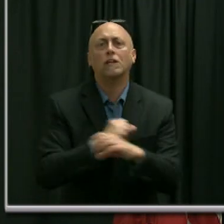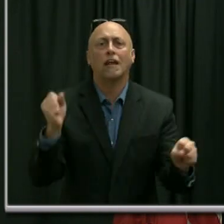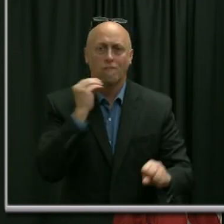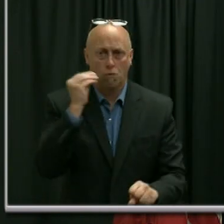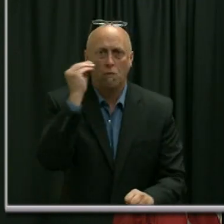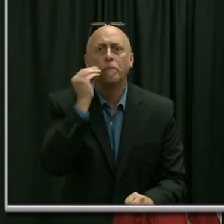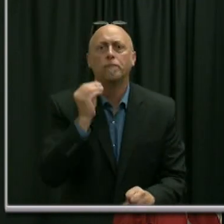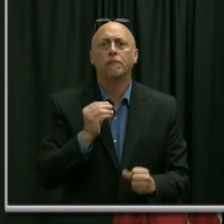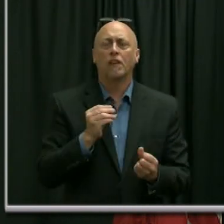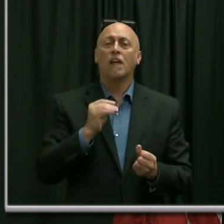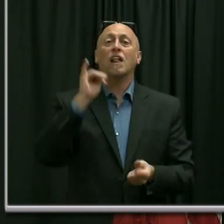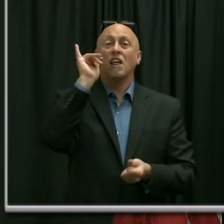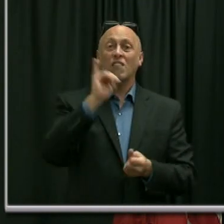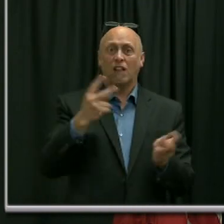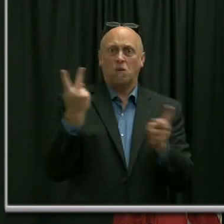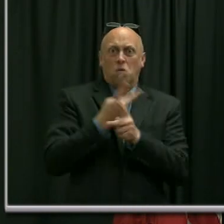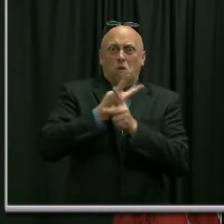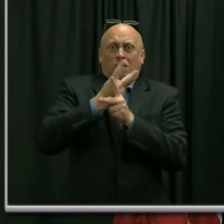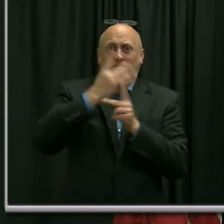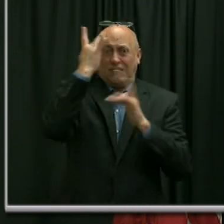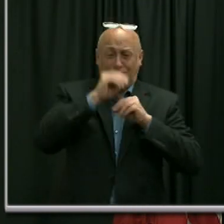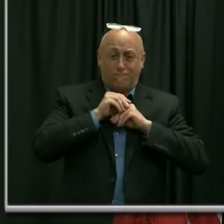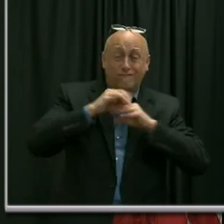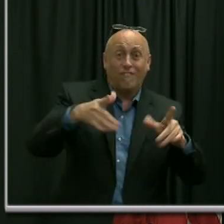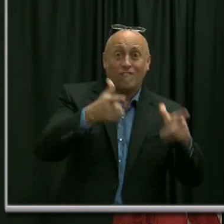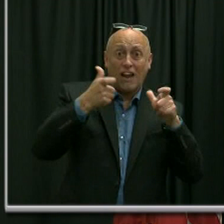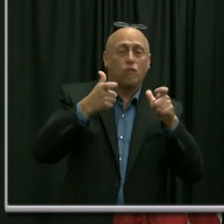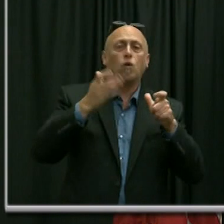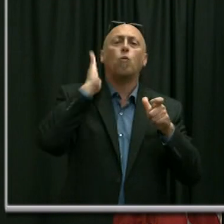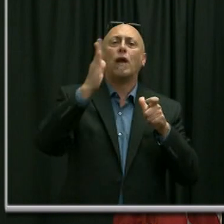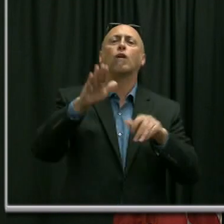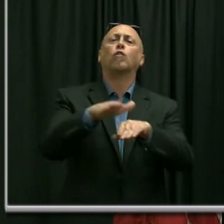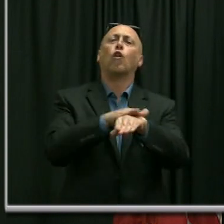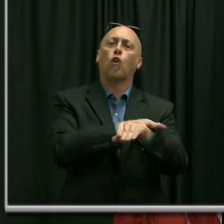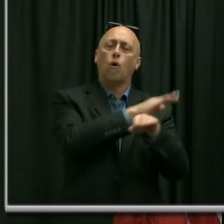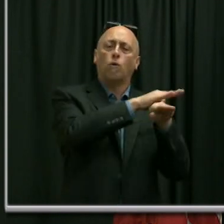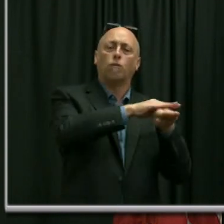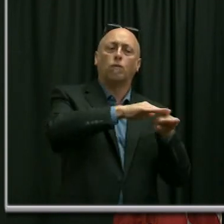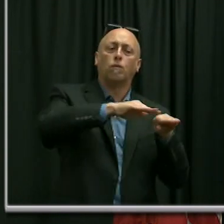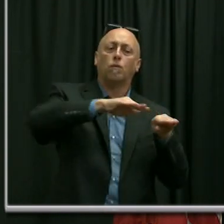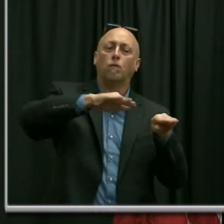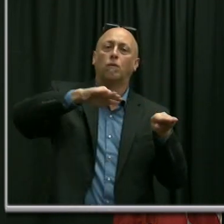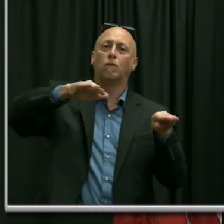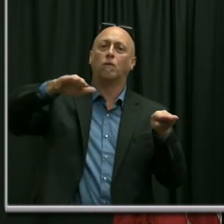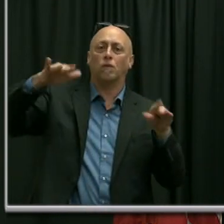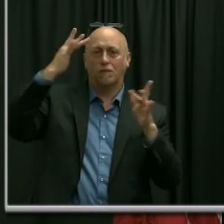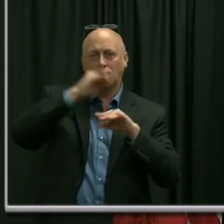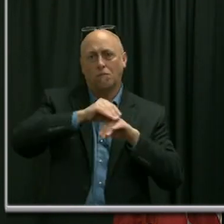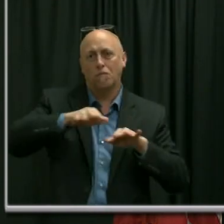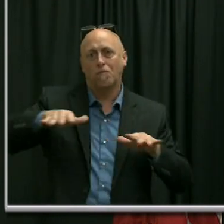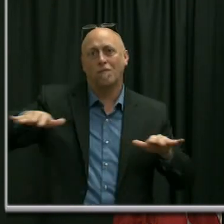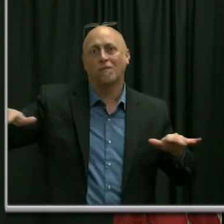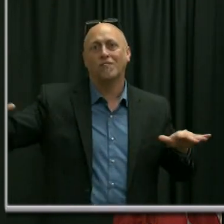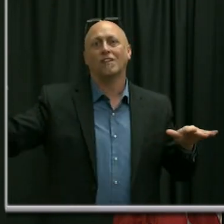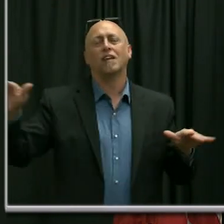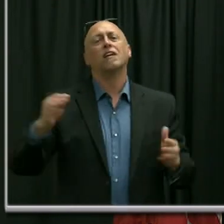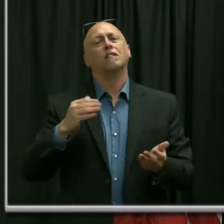CONFIDENT WE WILL BE SAFE AT HOME WE WILL HELP FLATTEN THE CURVE AND SLOW DOWN THE SPREAD